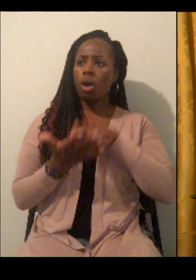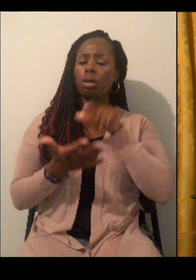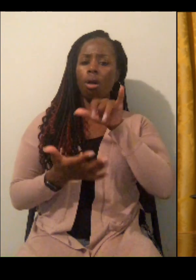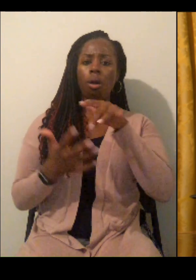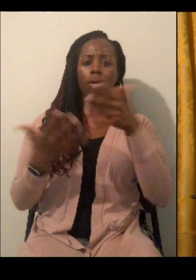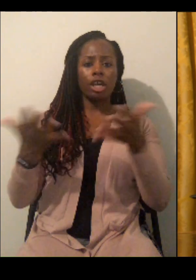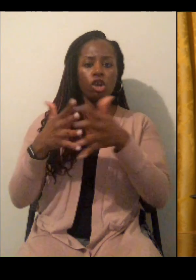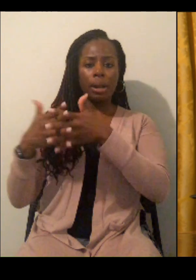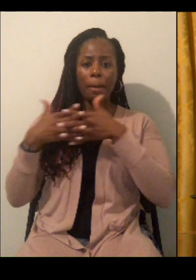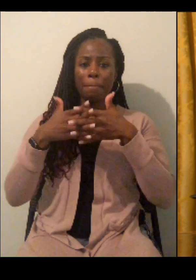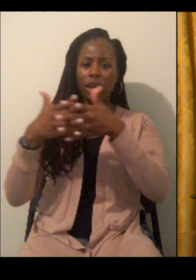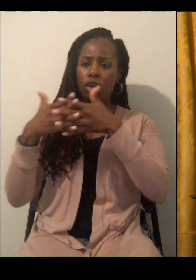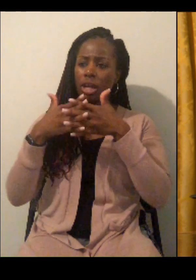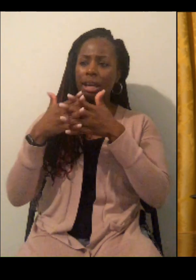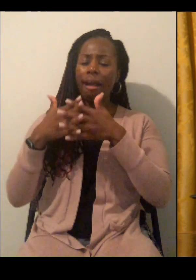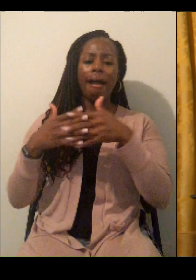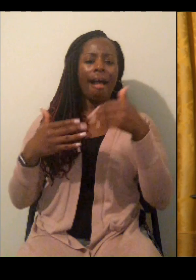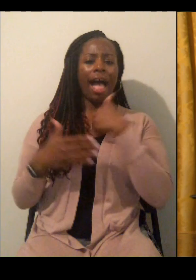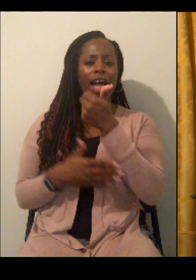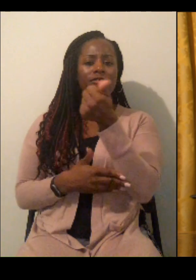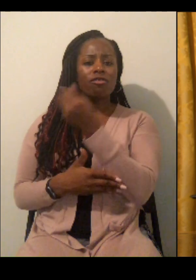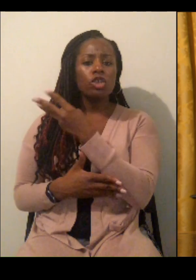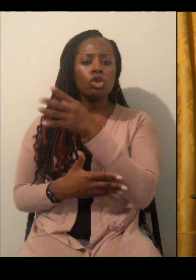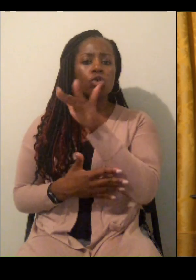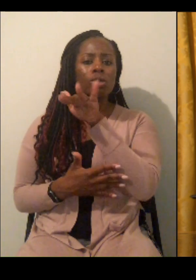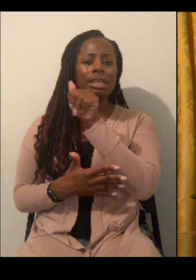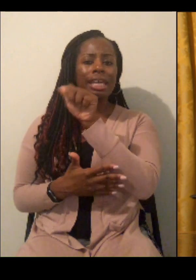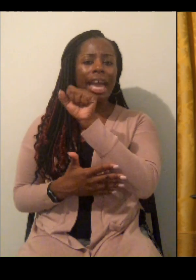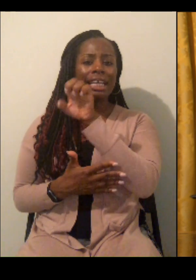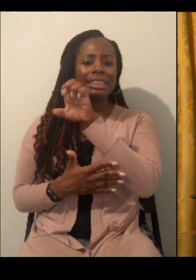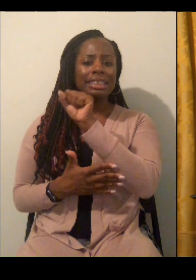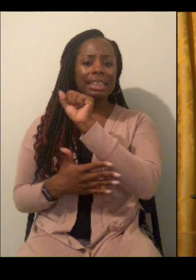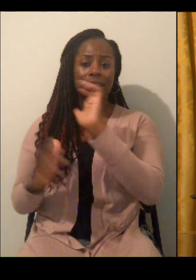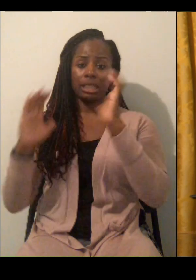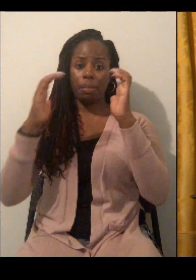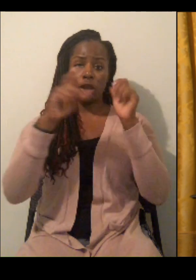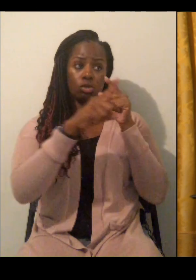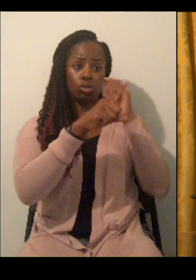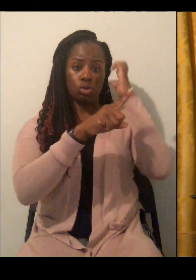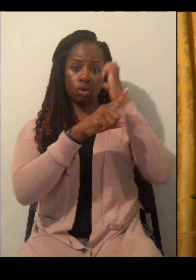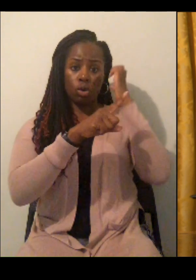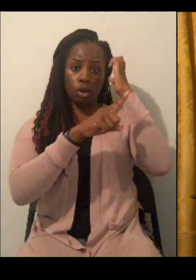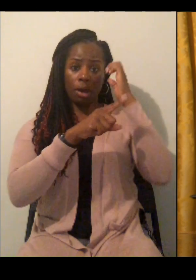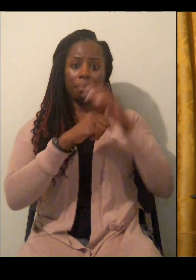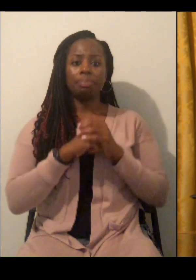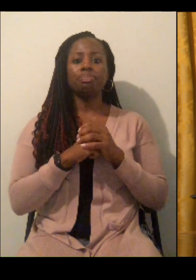that are now present in Europe the European Union failed to take the same